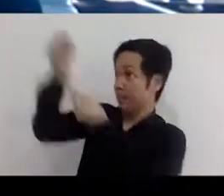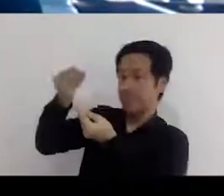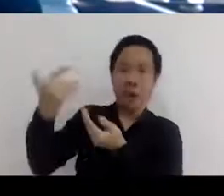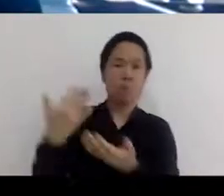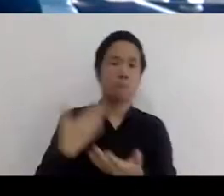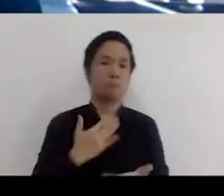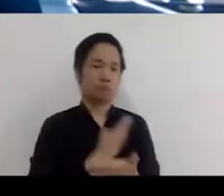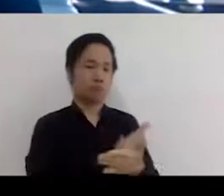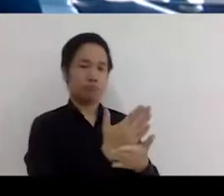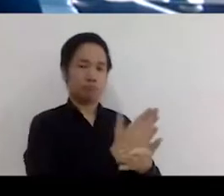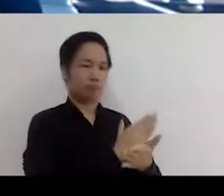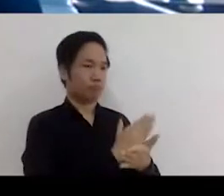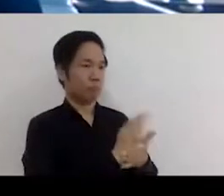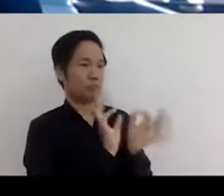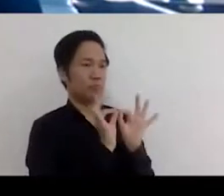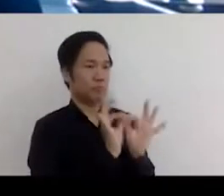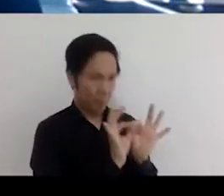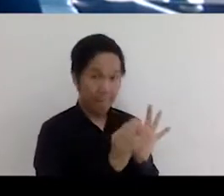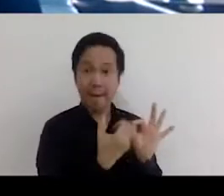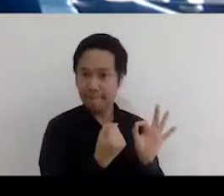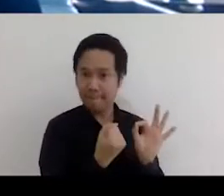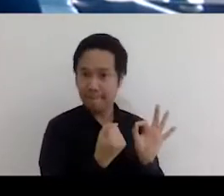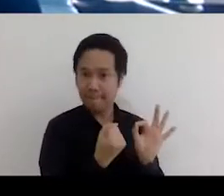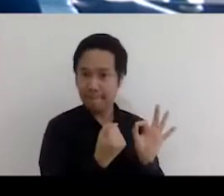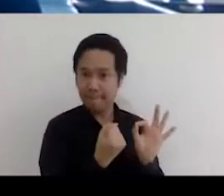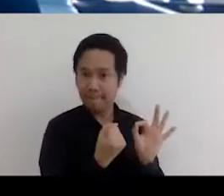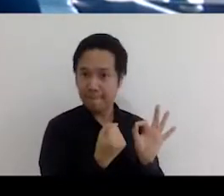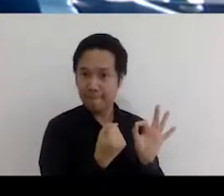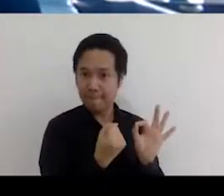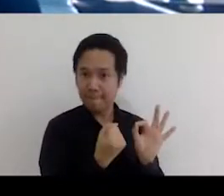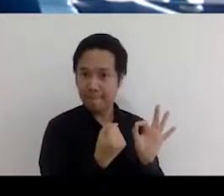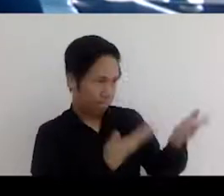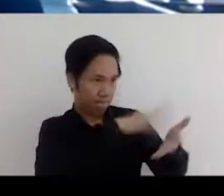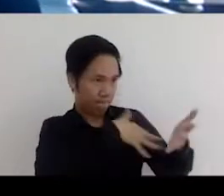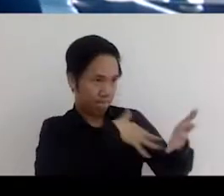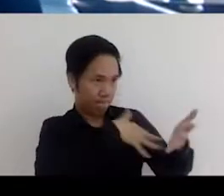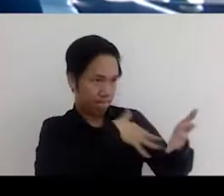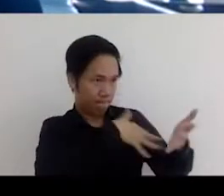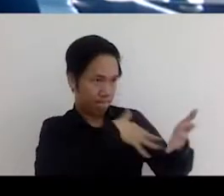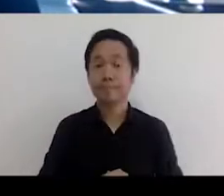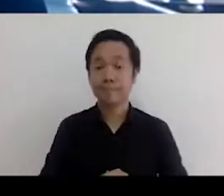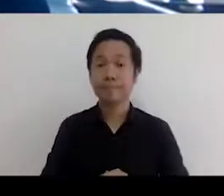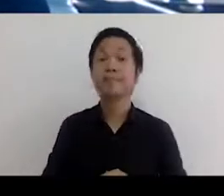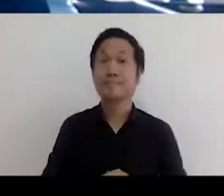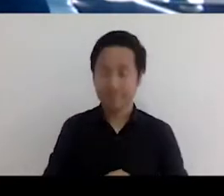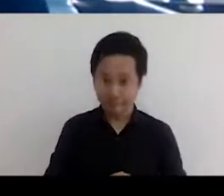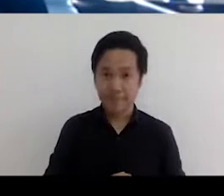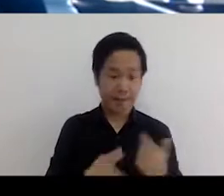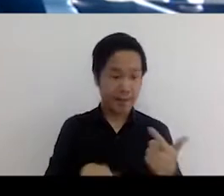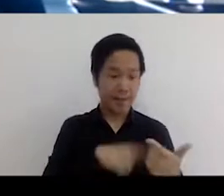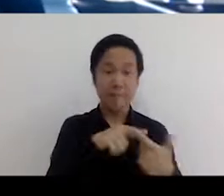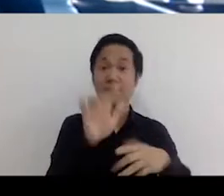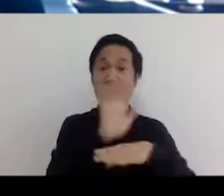Another example, is a radio jingle on mental health that we have that we are playing around and around and around the country,